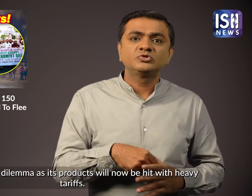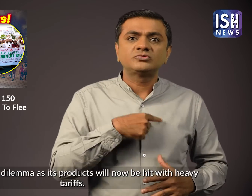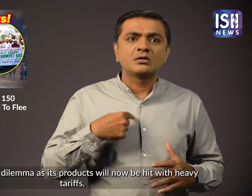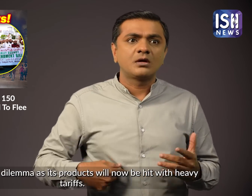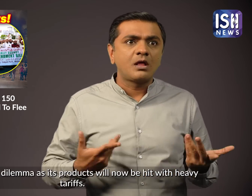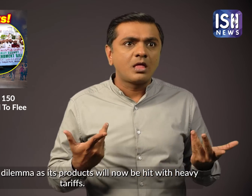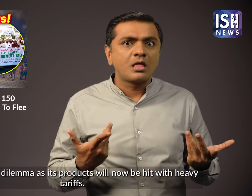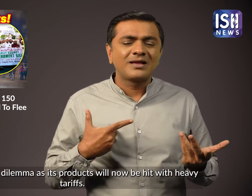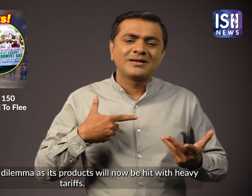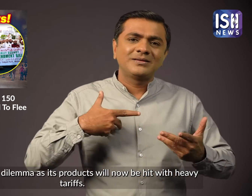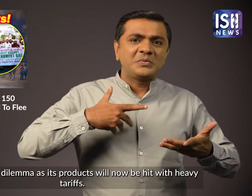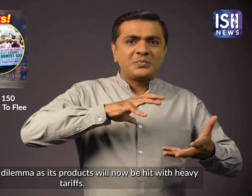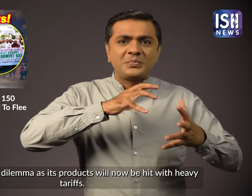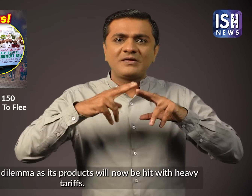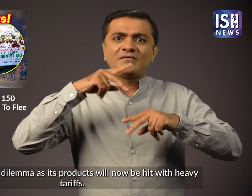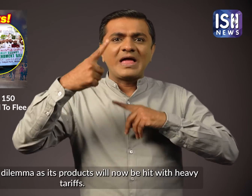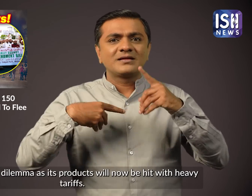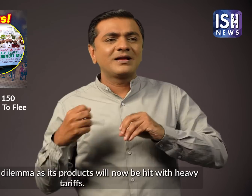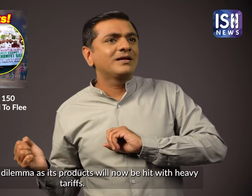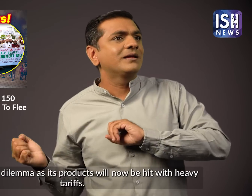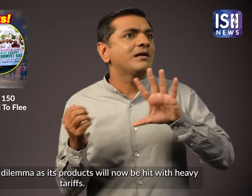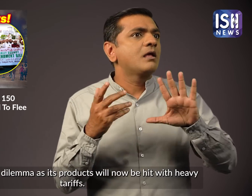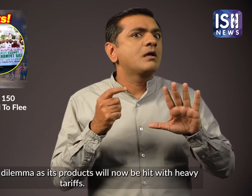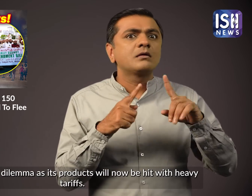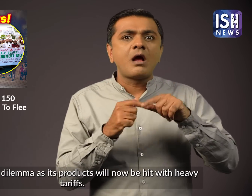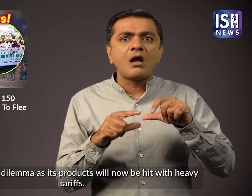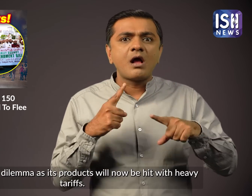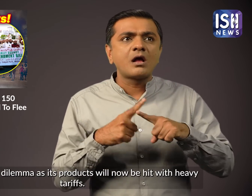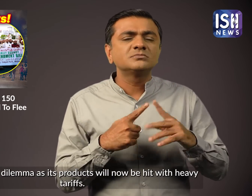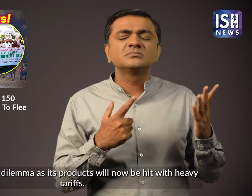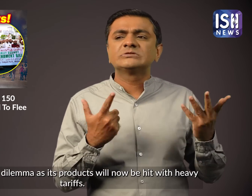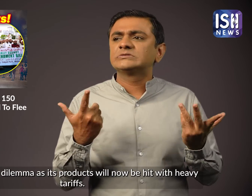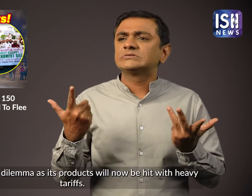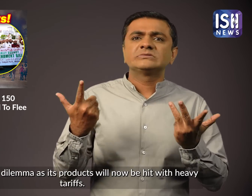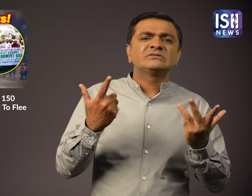China faces a dilemma as its products will now be hit with heavy tariffs.